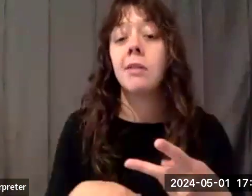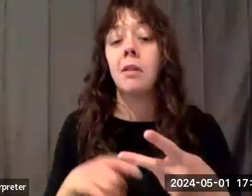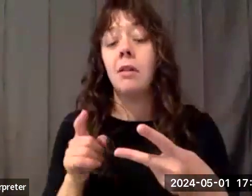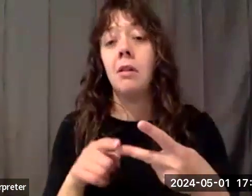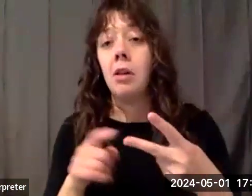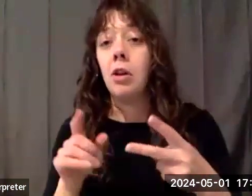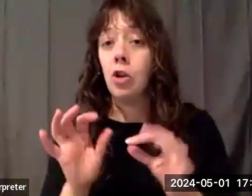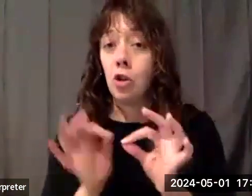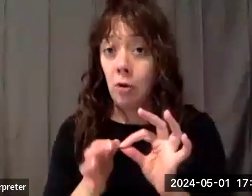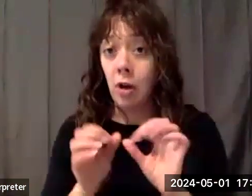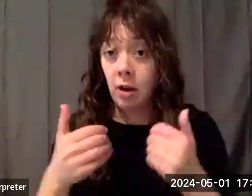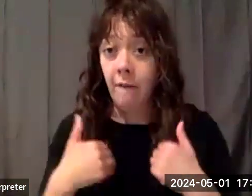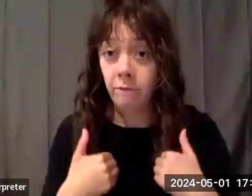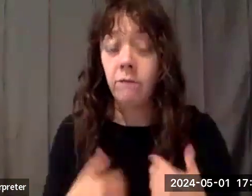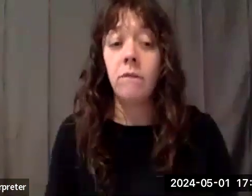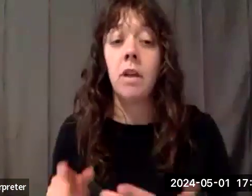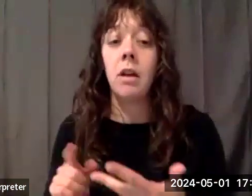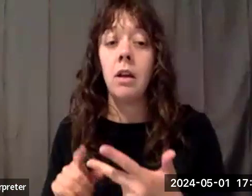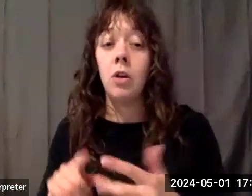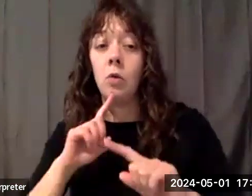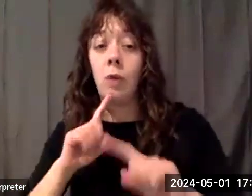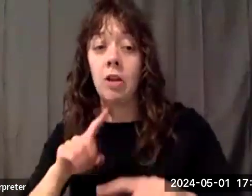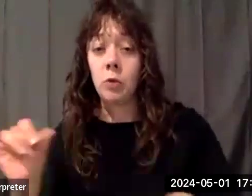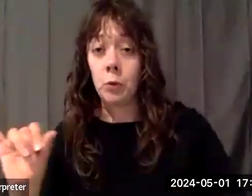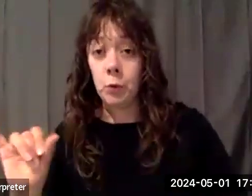you'll find the raise hand button in the reaction menu.